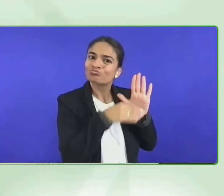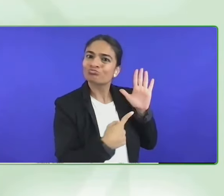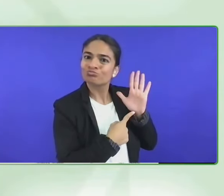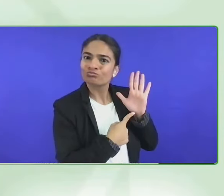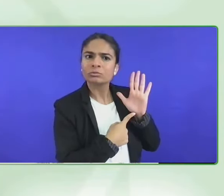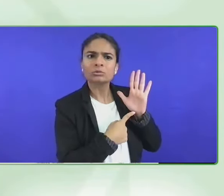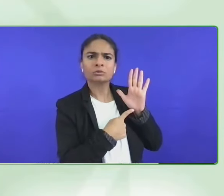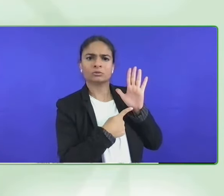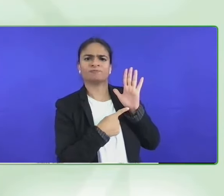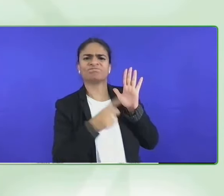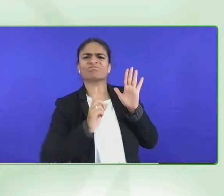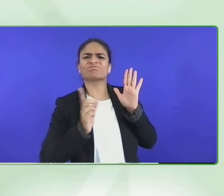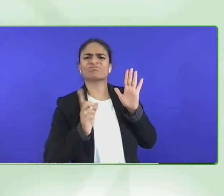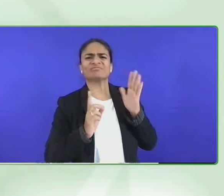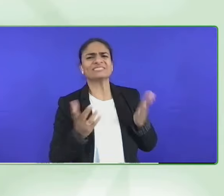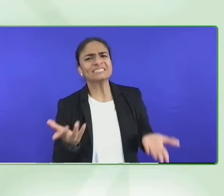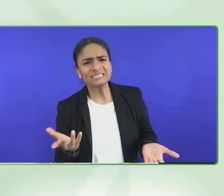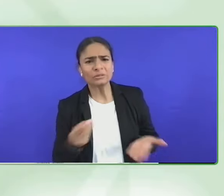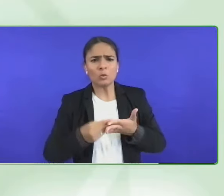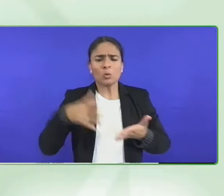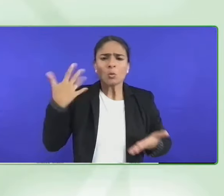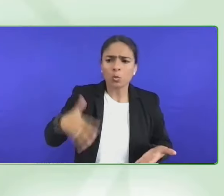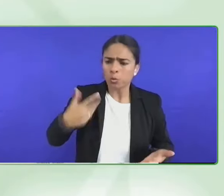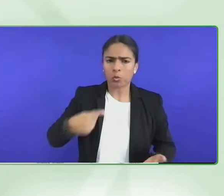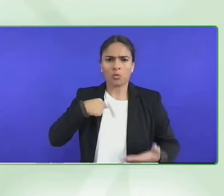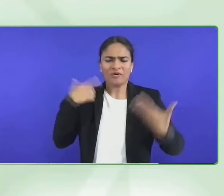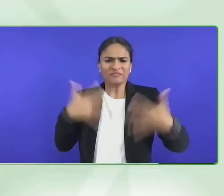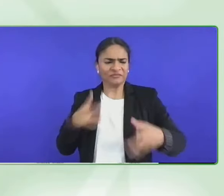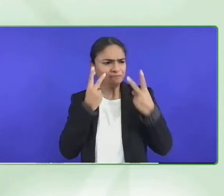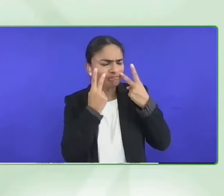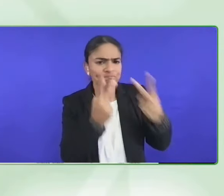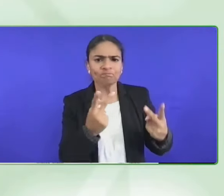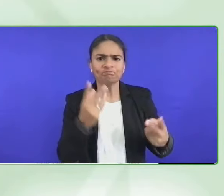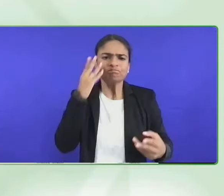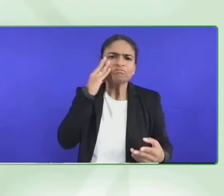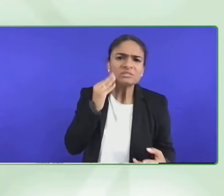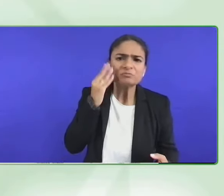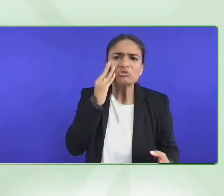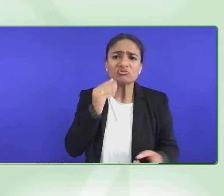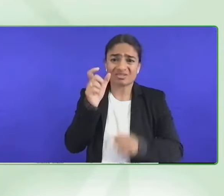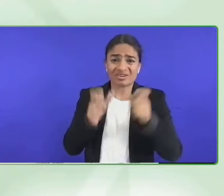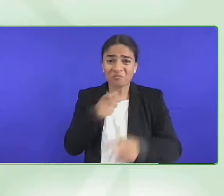vendors or people that come into our companies.